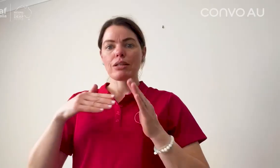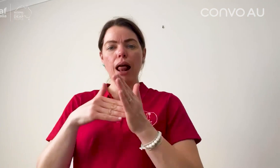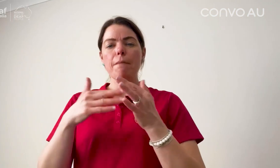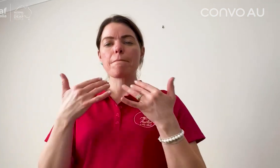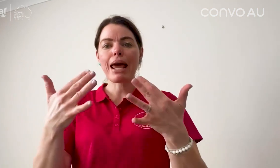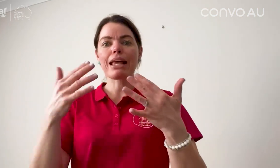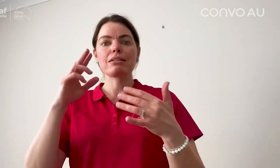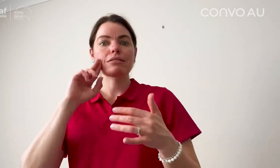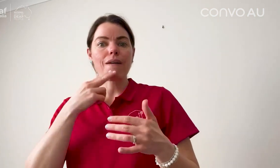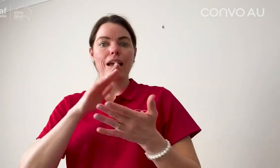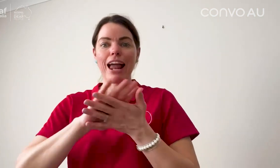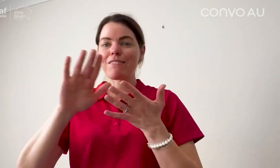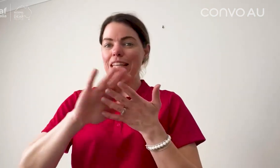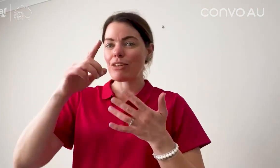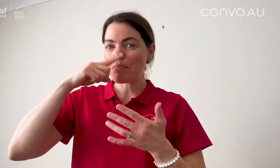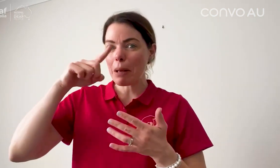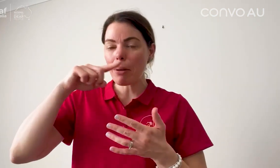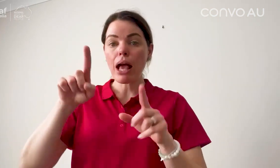It helps many Deaf or hard of hearing people,